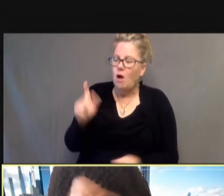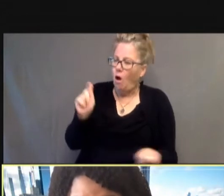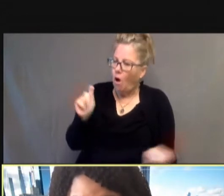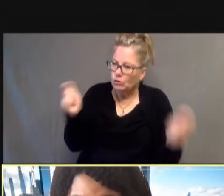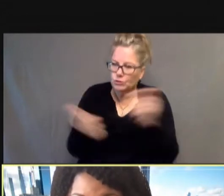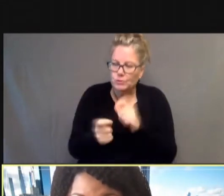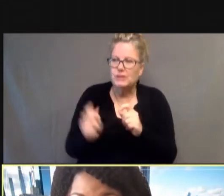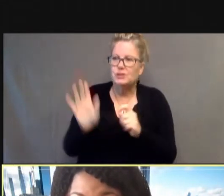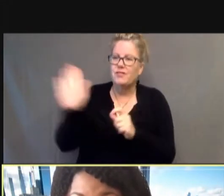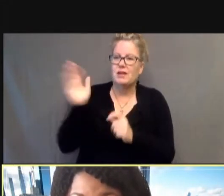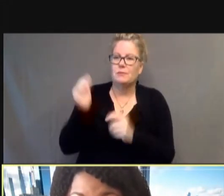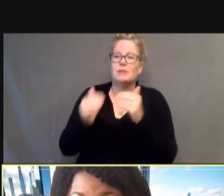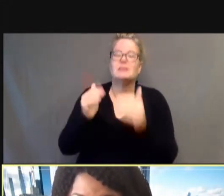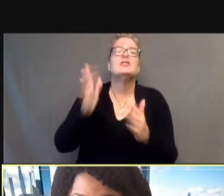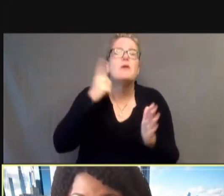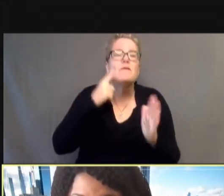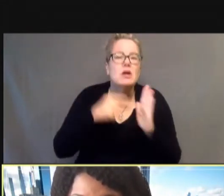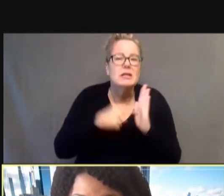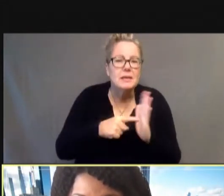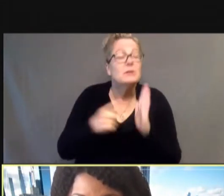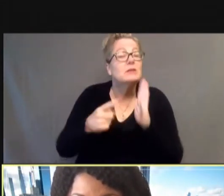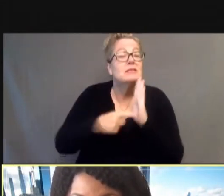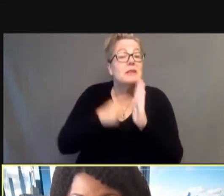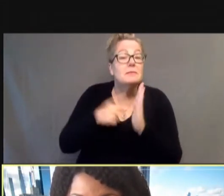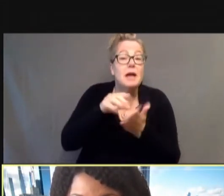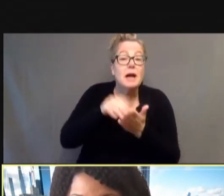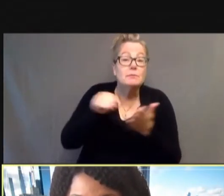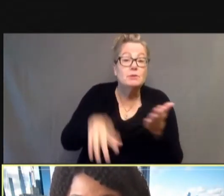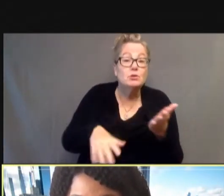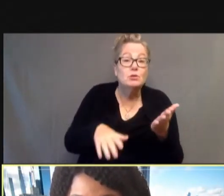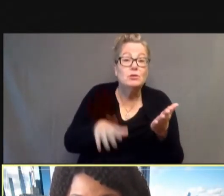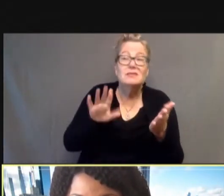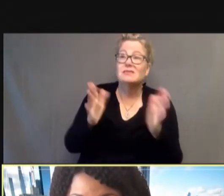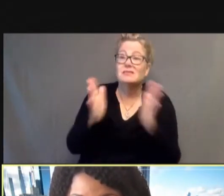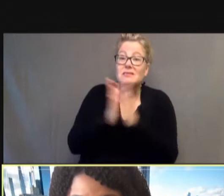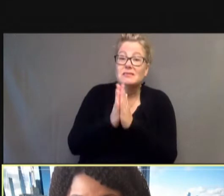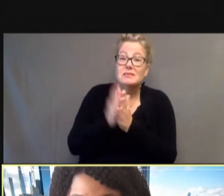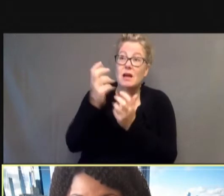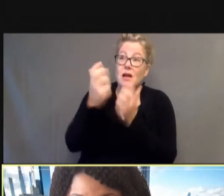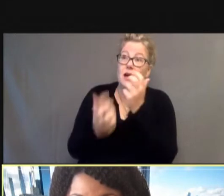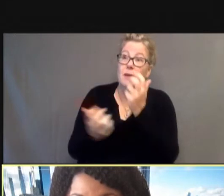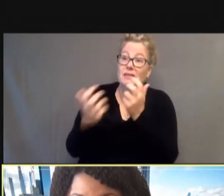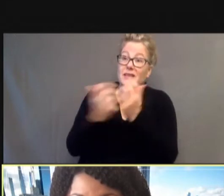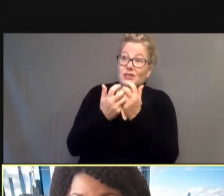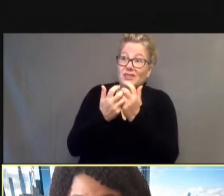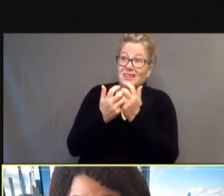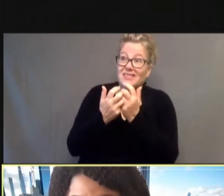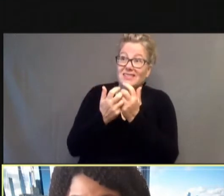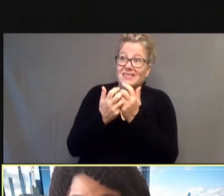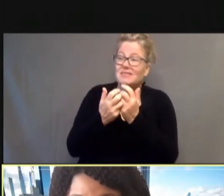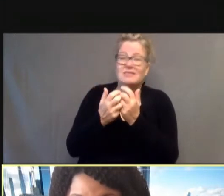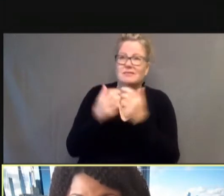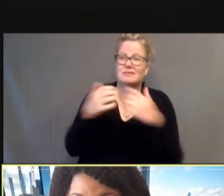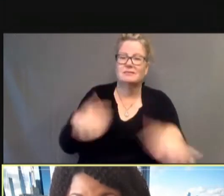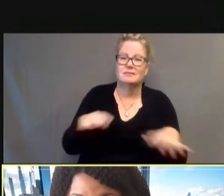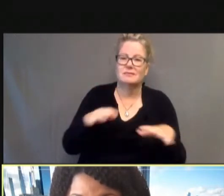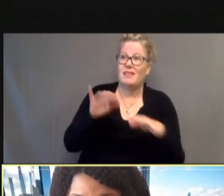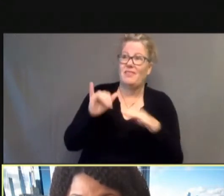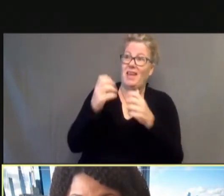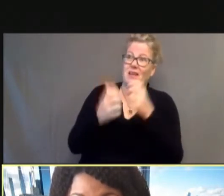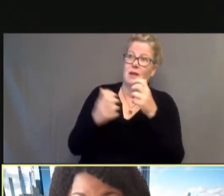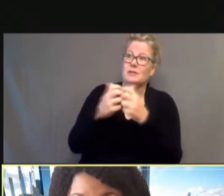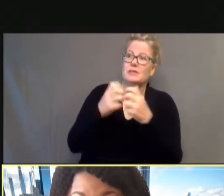for example will request accommodations that will completely change the essential functions